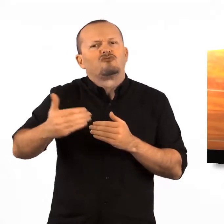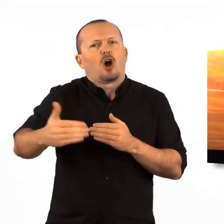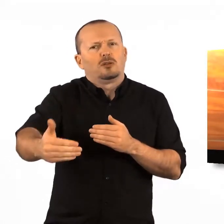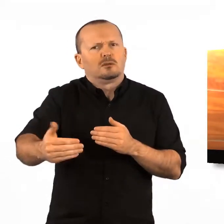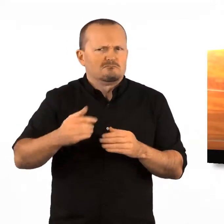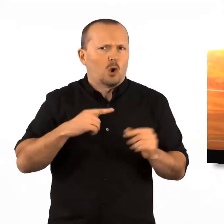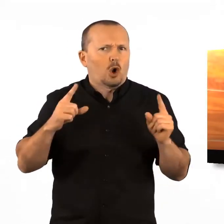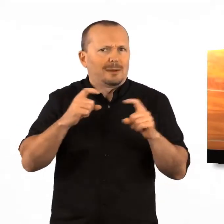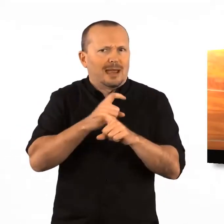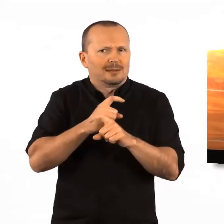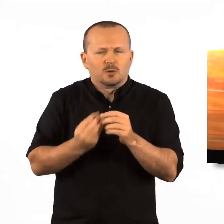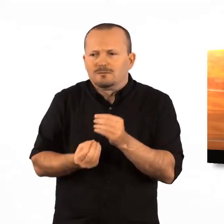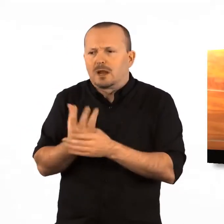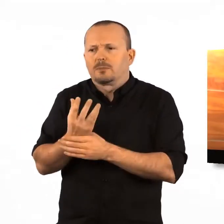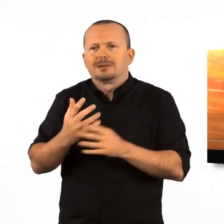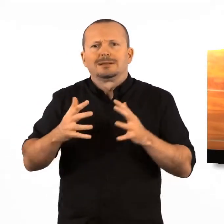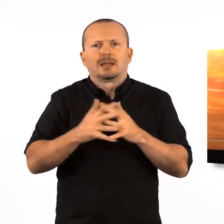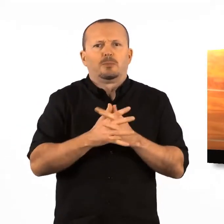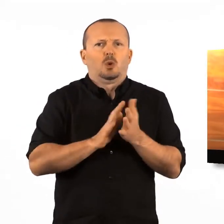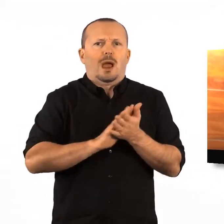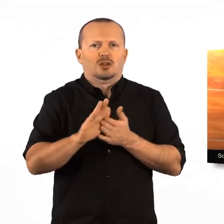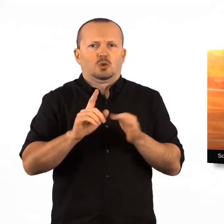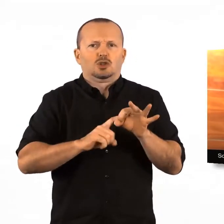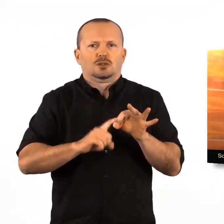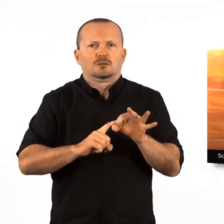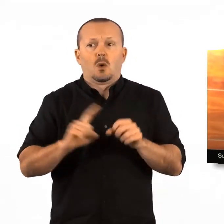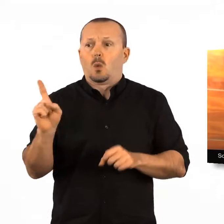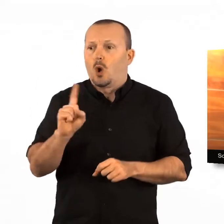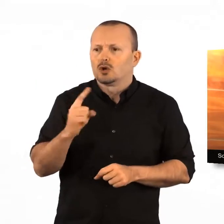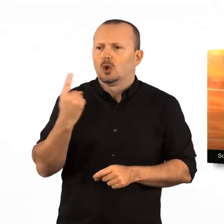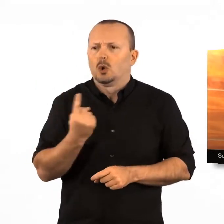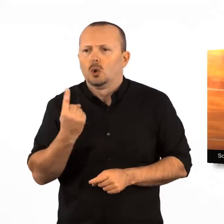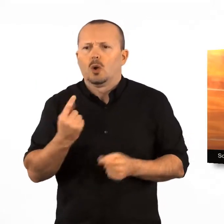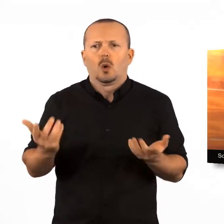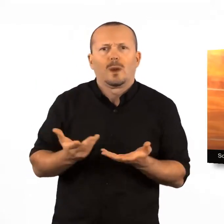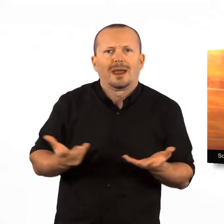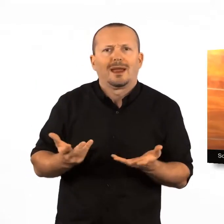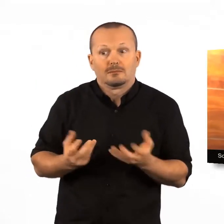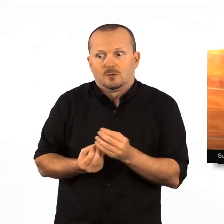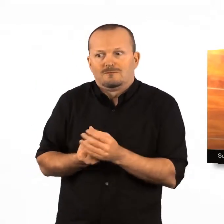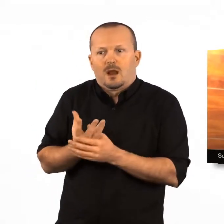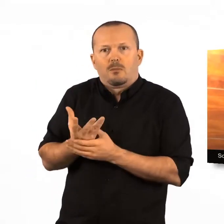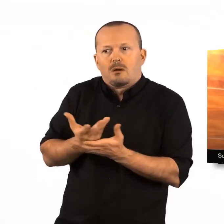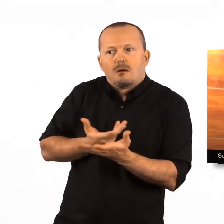of ‘wh’ questions so particularly what, who and where so we can ask those type of questions to help keep that interaction going.